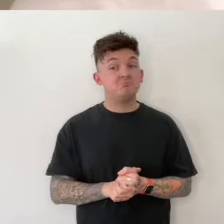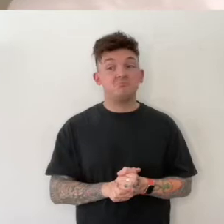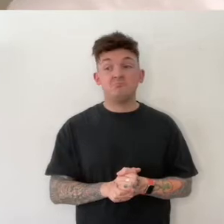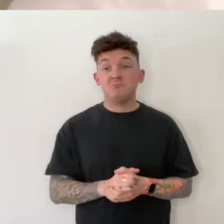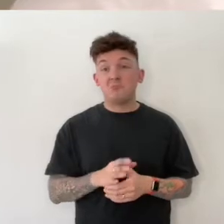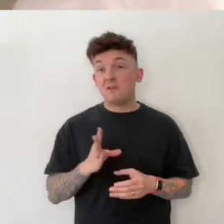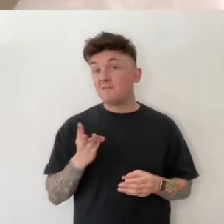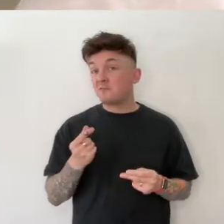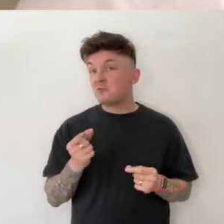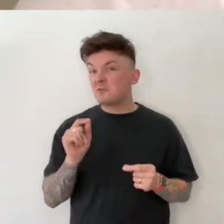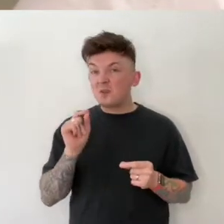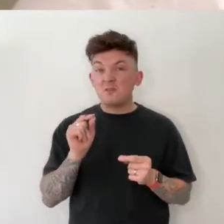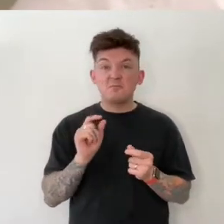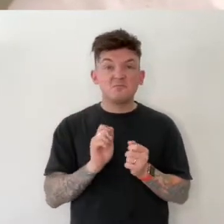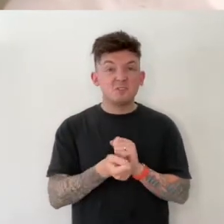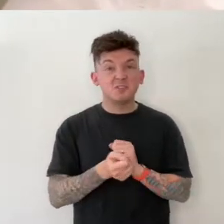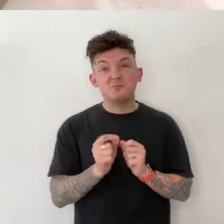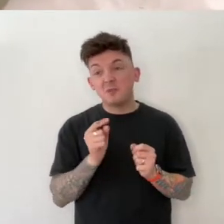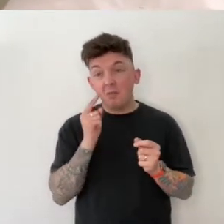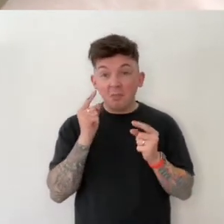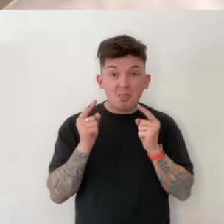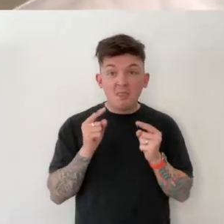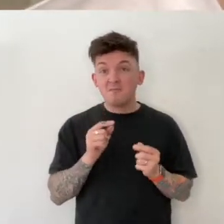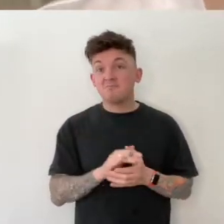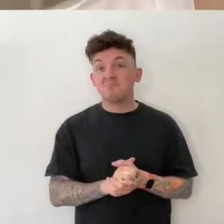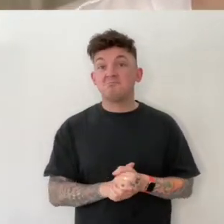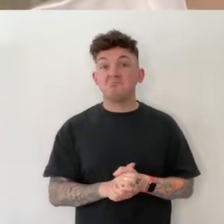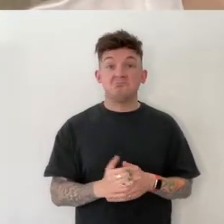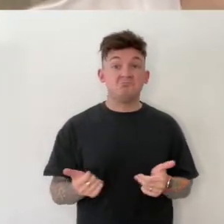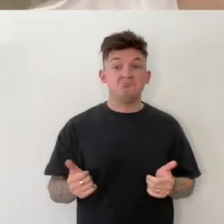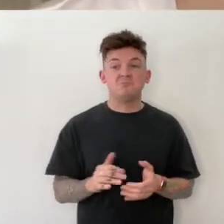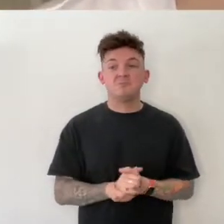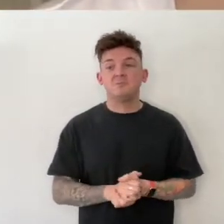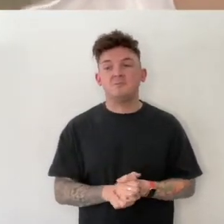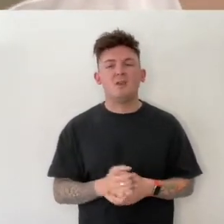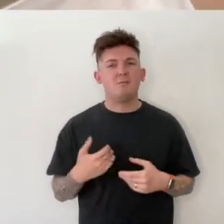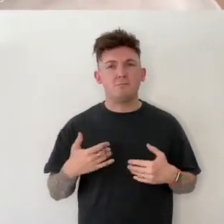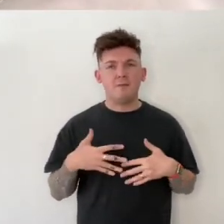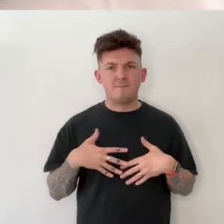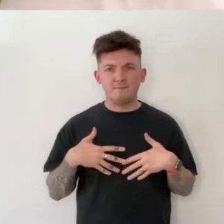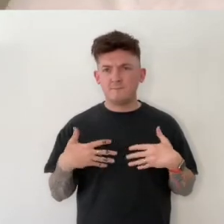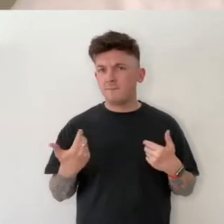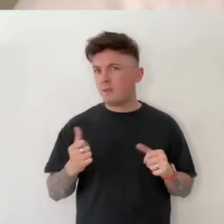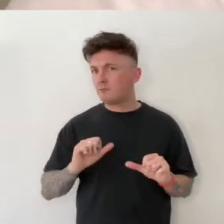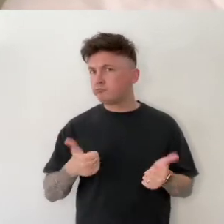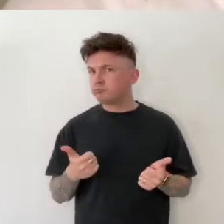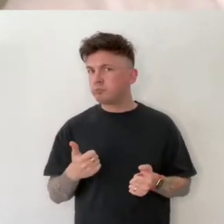just to change things if i felt i needed to but generally. i feel so fabulous Cathy like